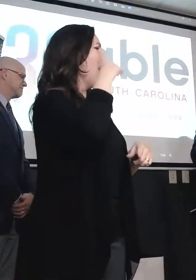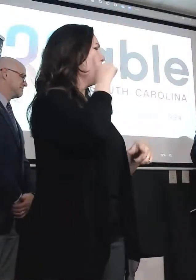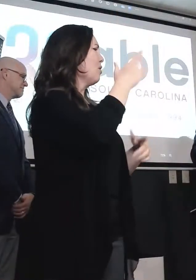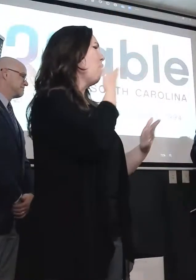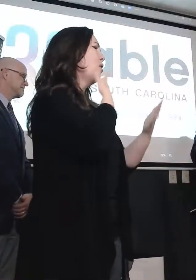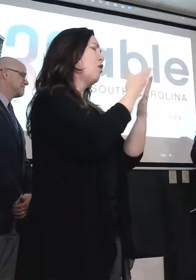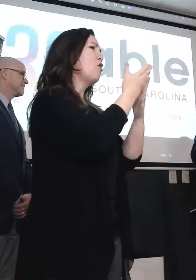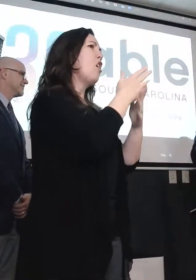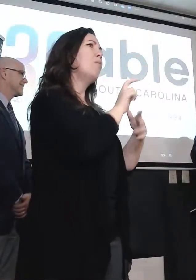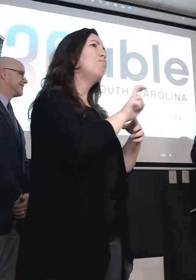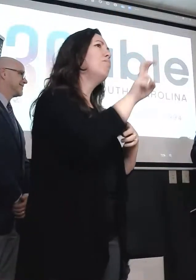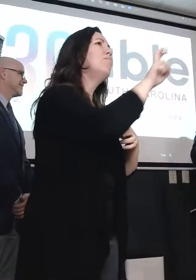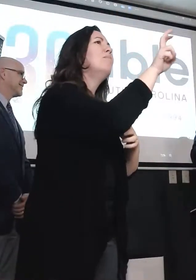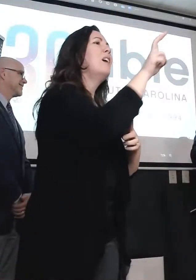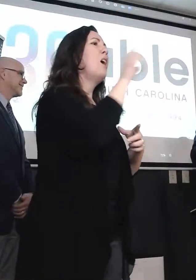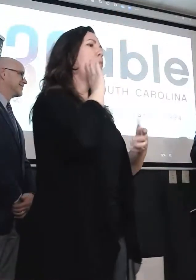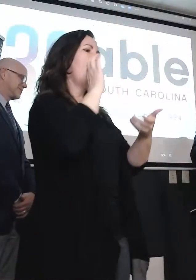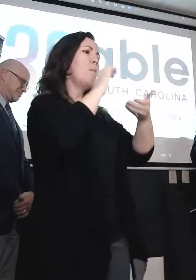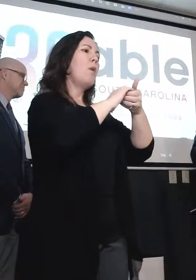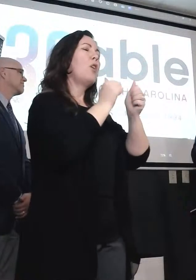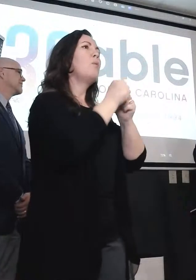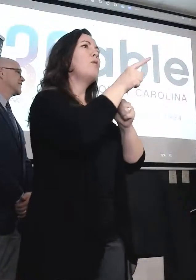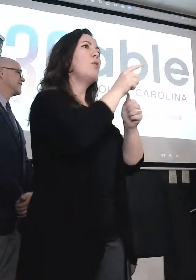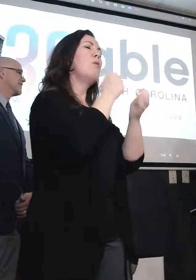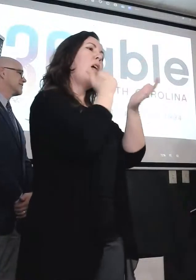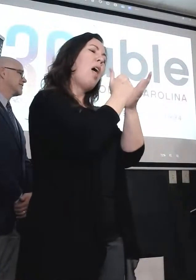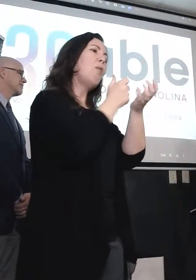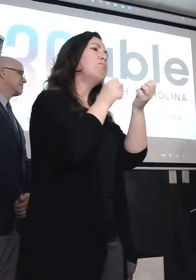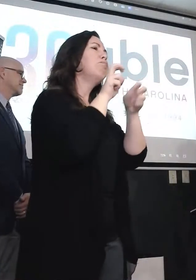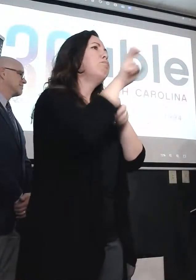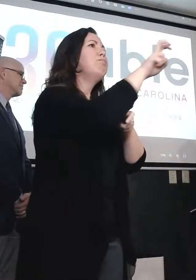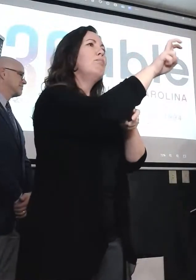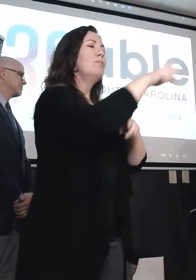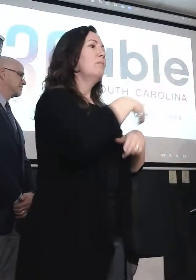and I hope we can partner with you to make that happen. Well on behalf of city council